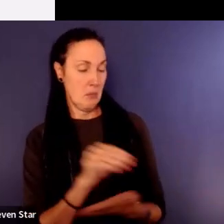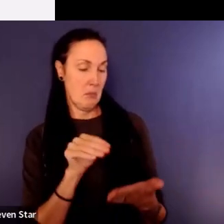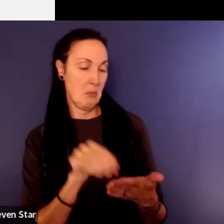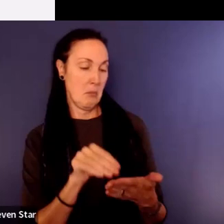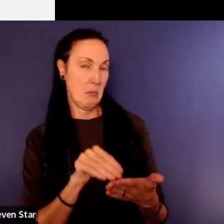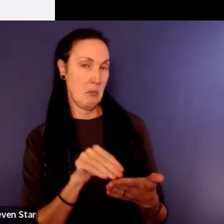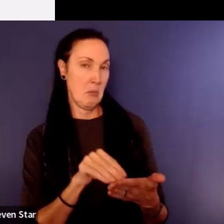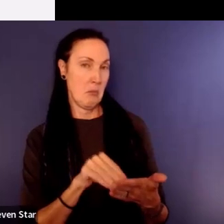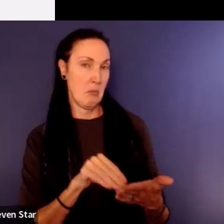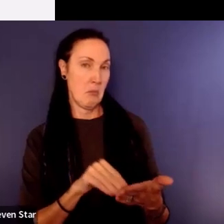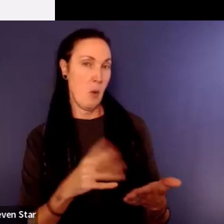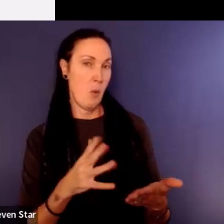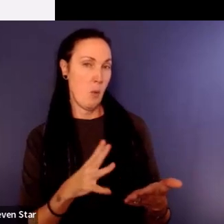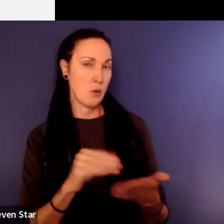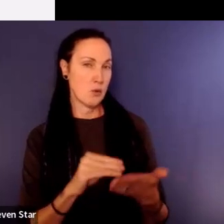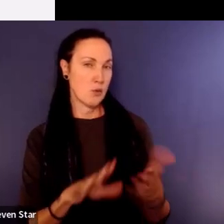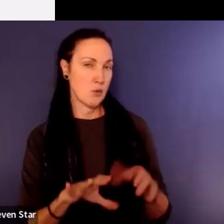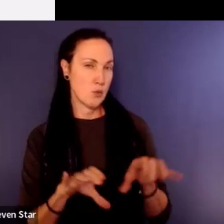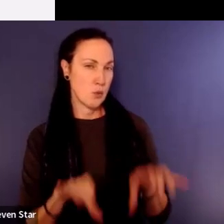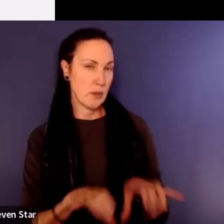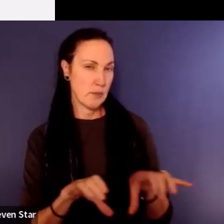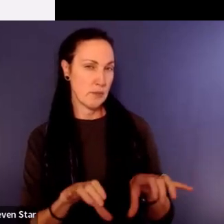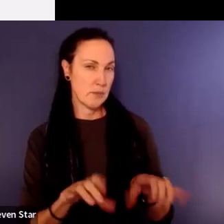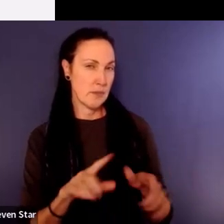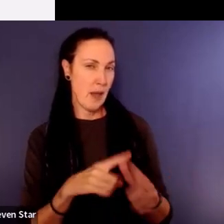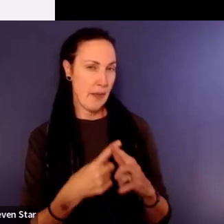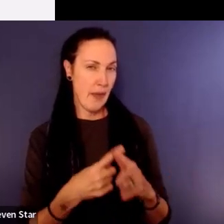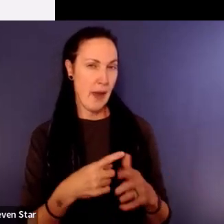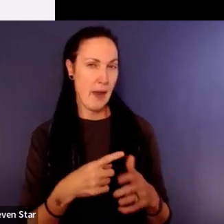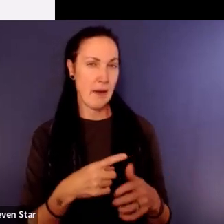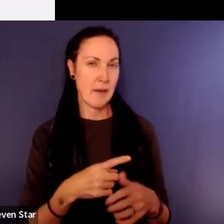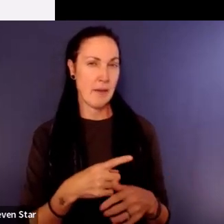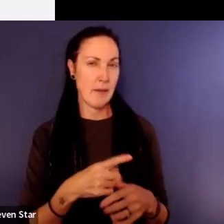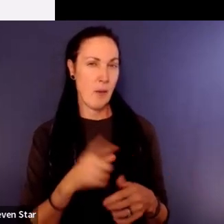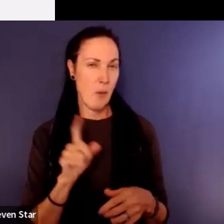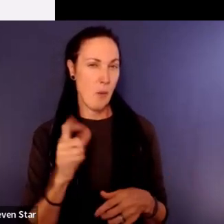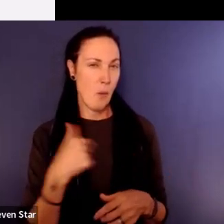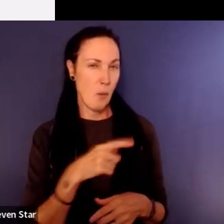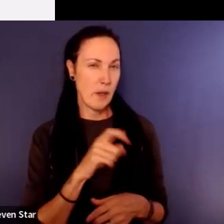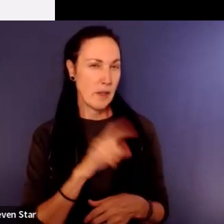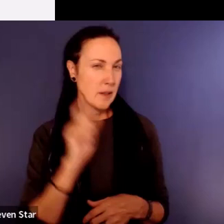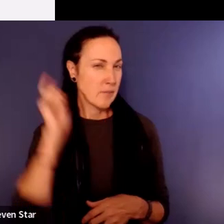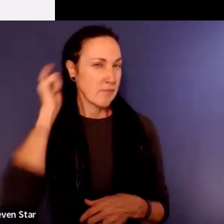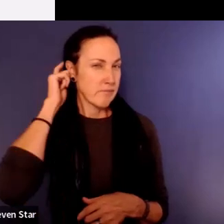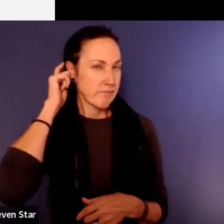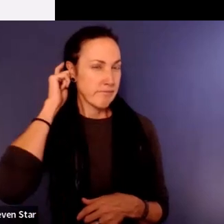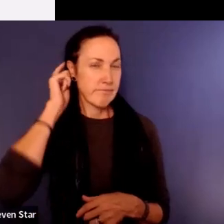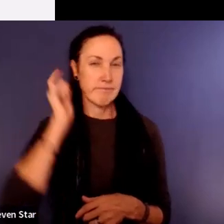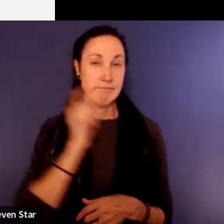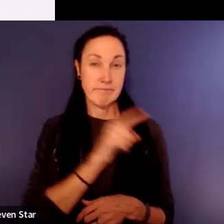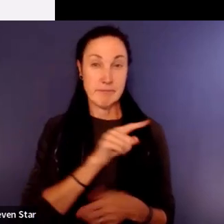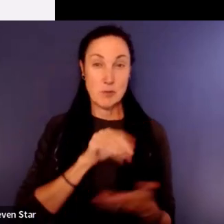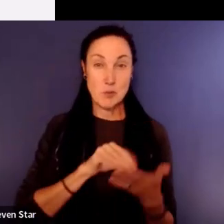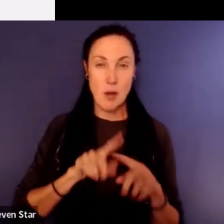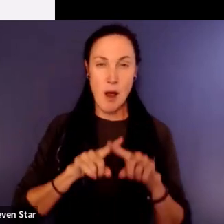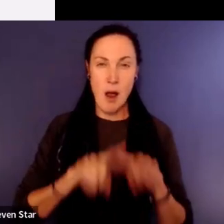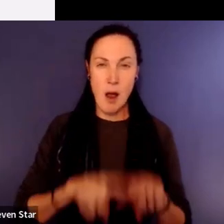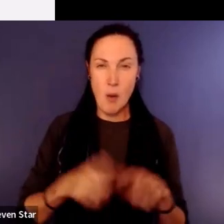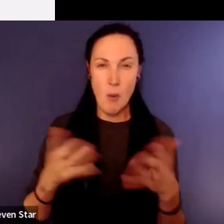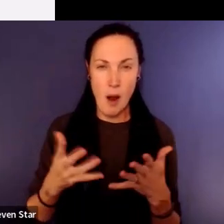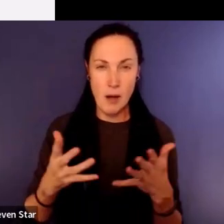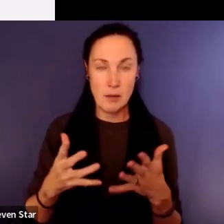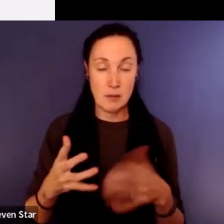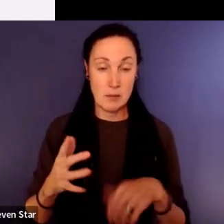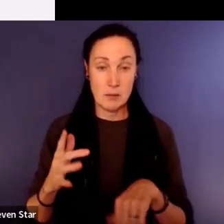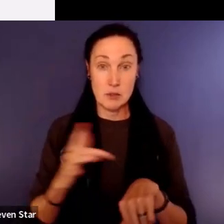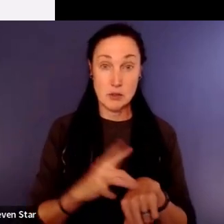and then think about whether they're using their vision more, touch more, auditory senses more, or